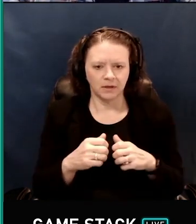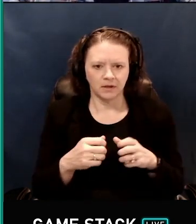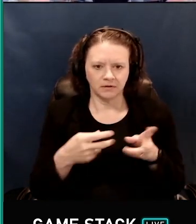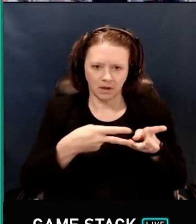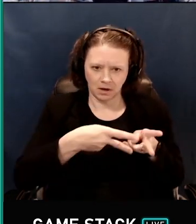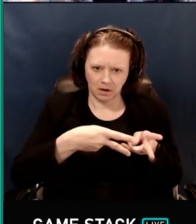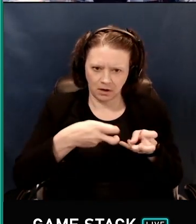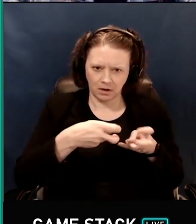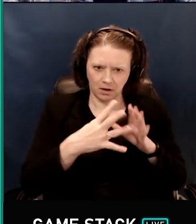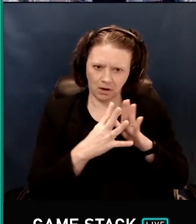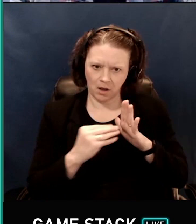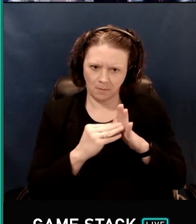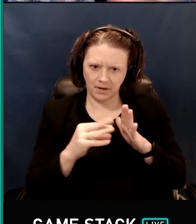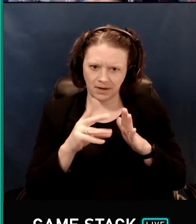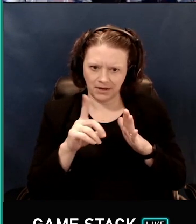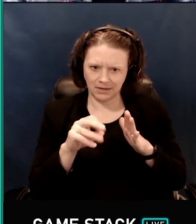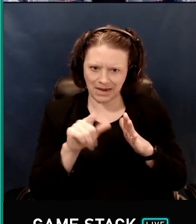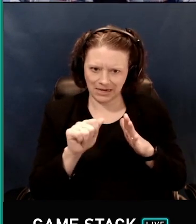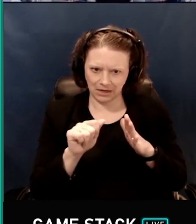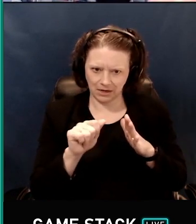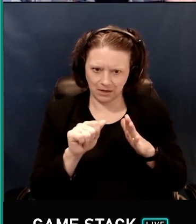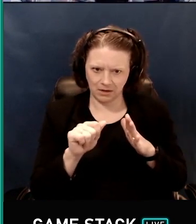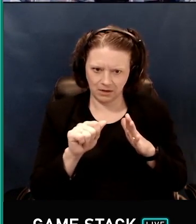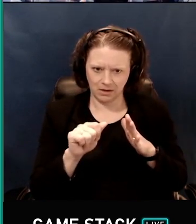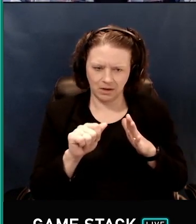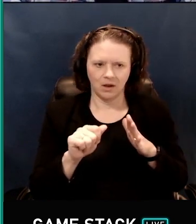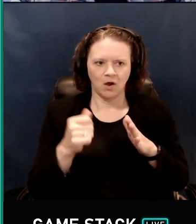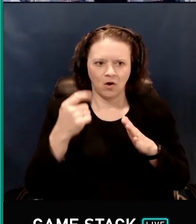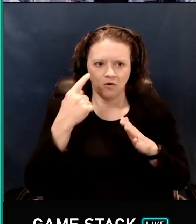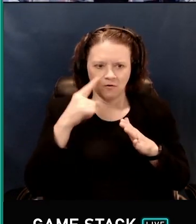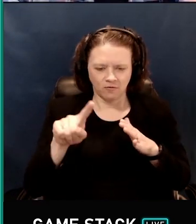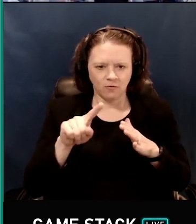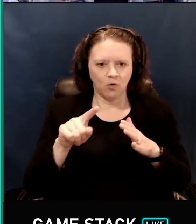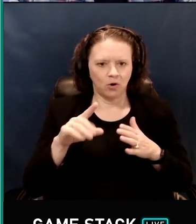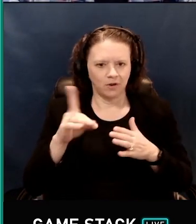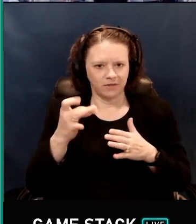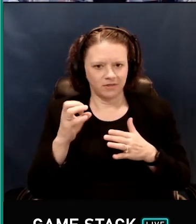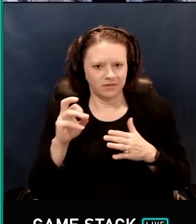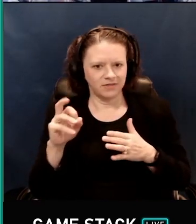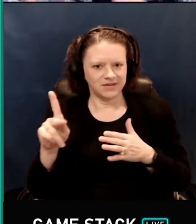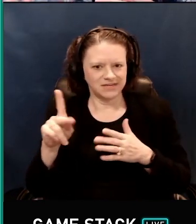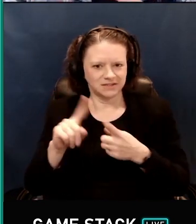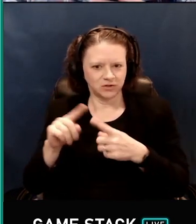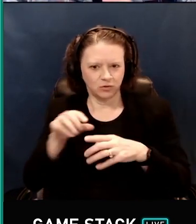the destination is GPU. That can be geometry, textures, texture's a really big one,